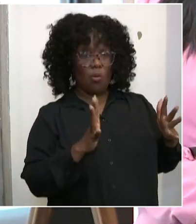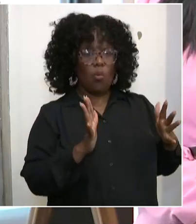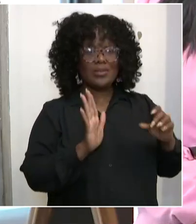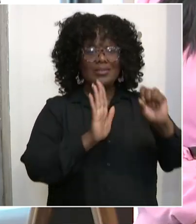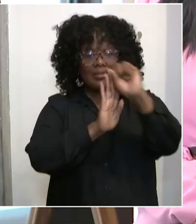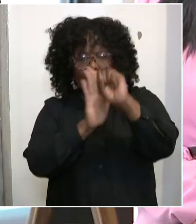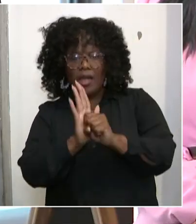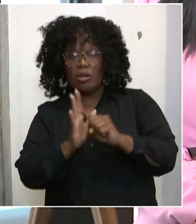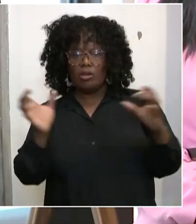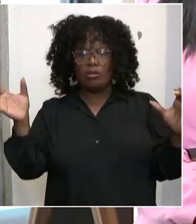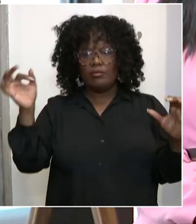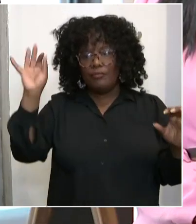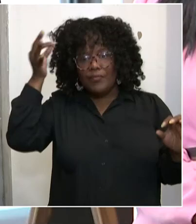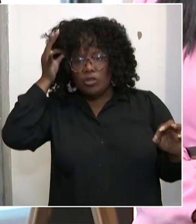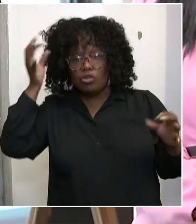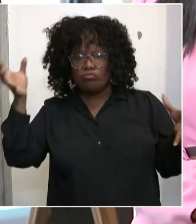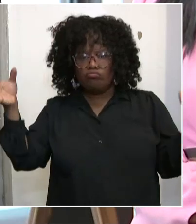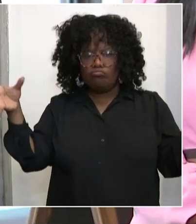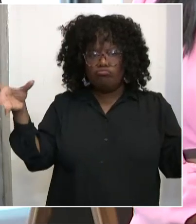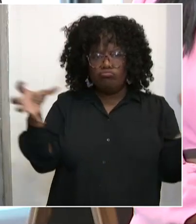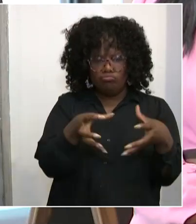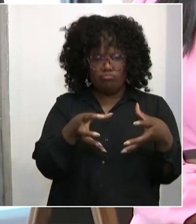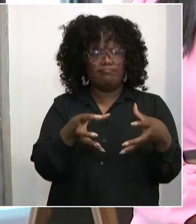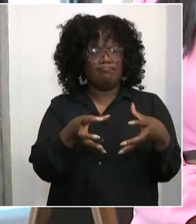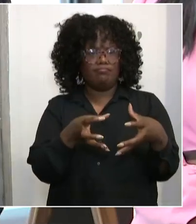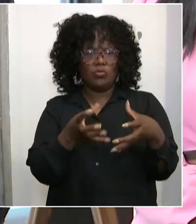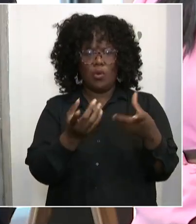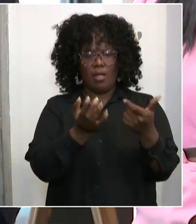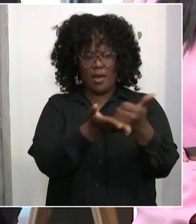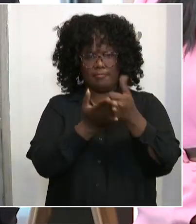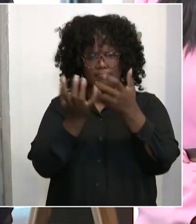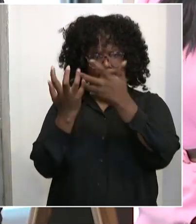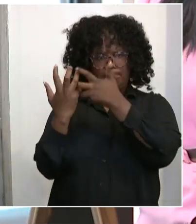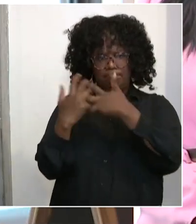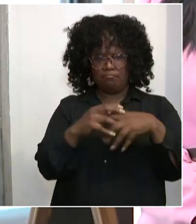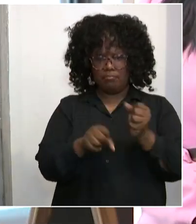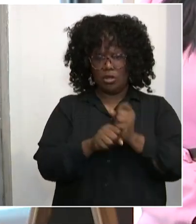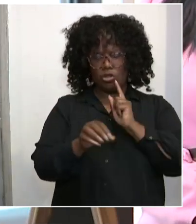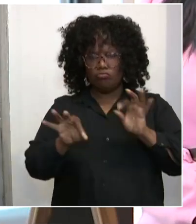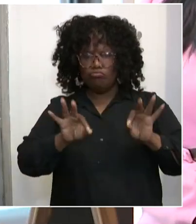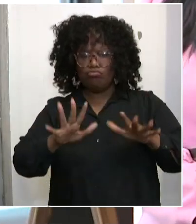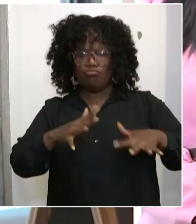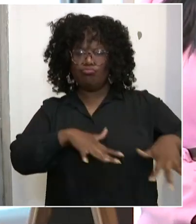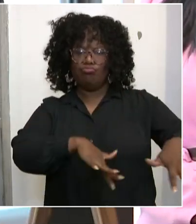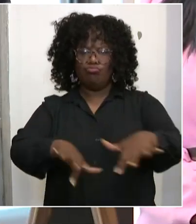I came from a police agency where crowd management was top of priority. Why? Because they, the United States Park Police was here in